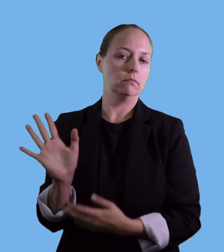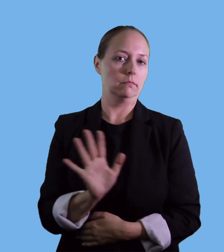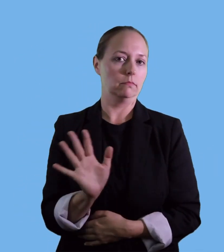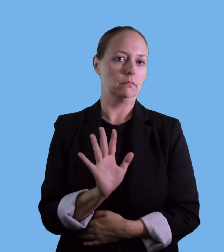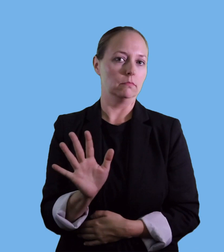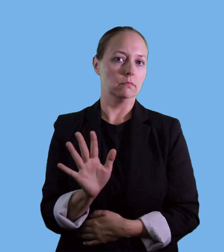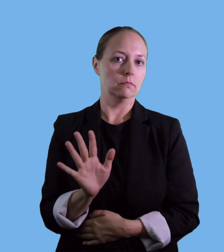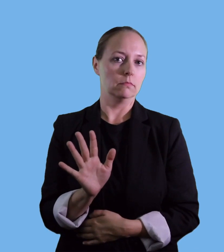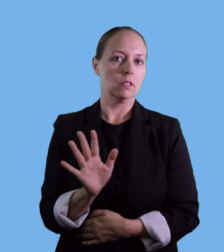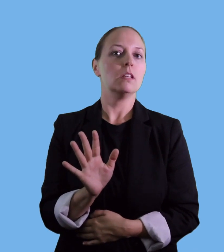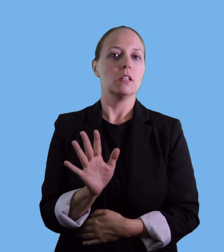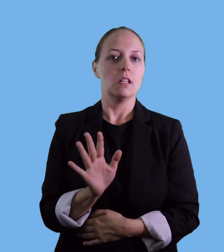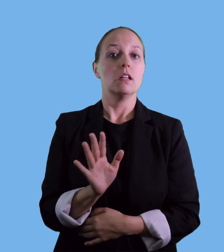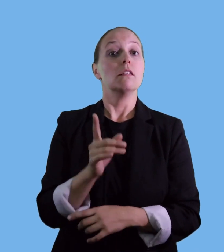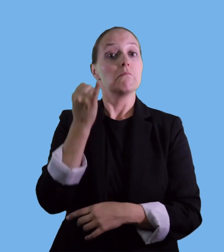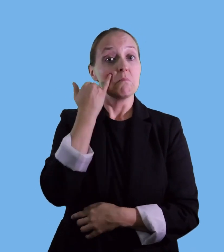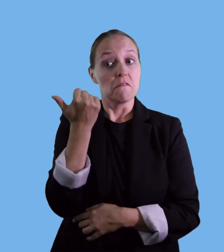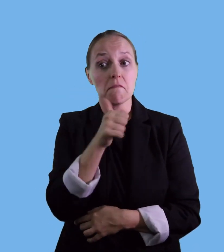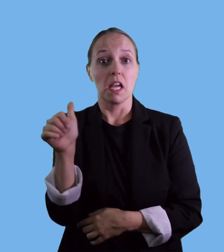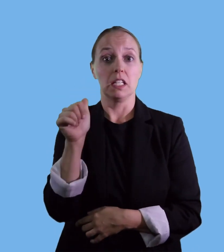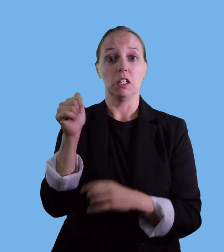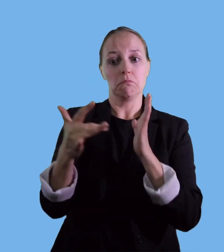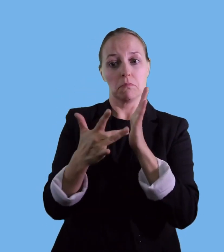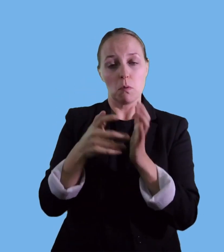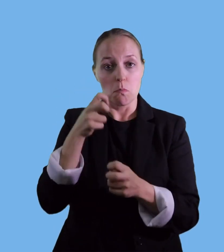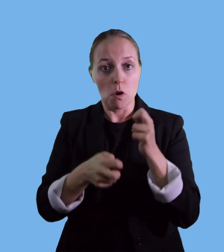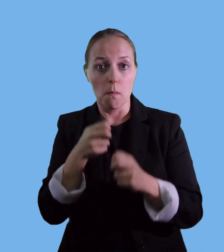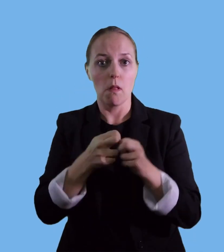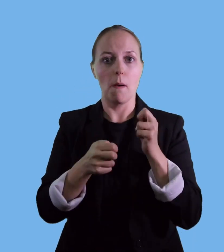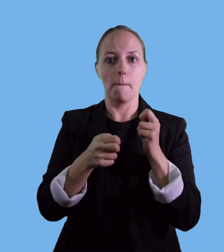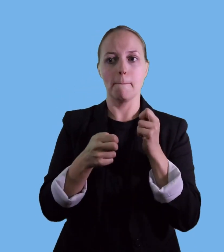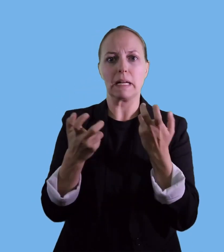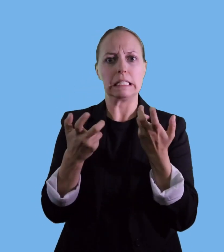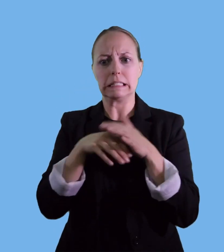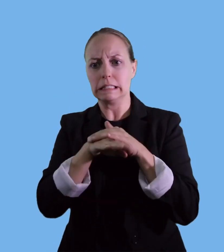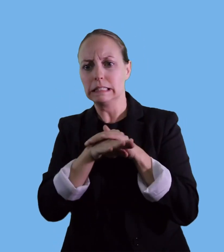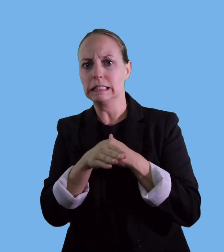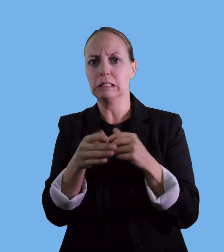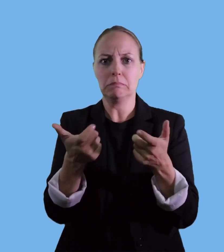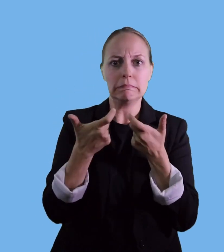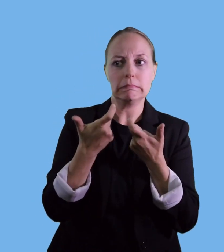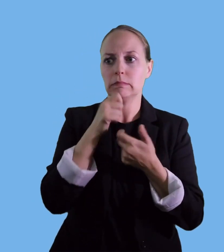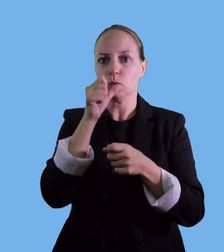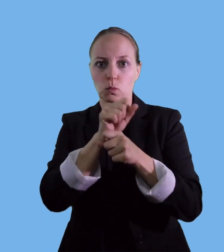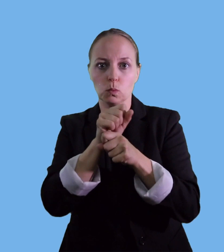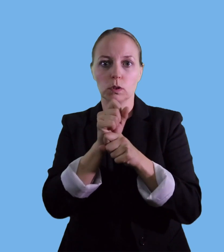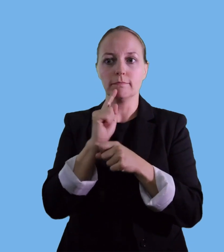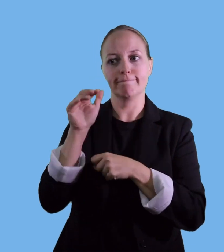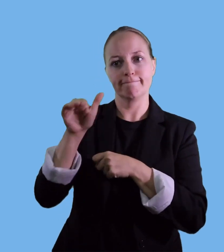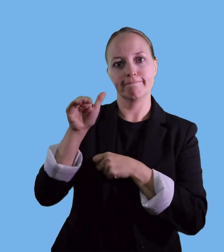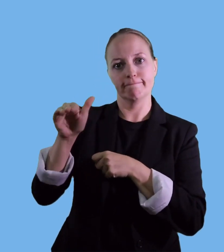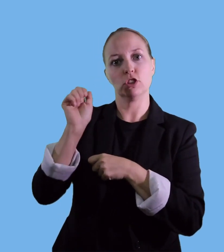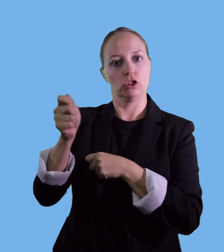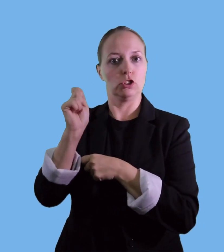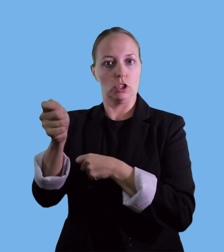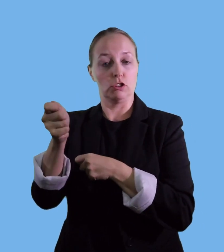as they are speaking. But do let the judge know if you have any technical difficulties or accessibility issues.